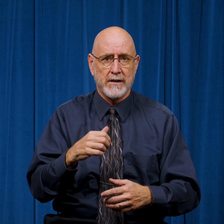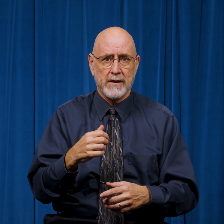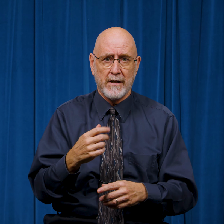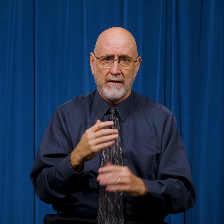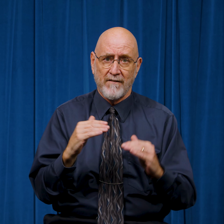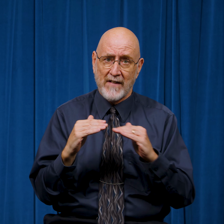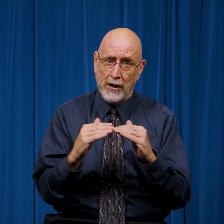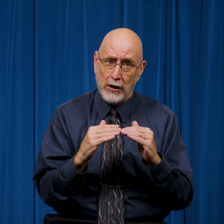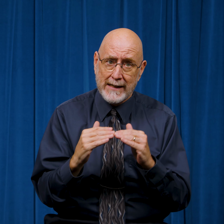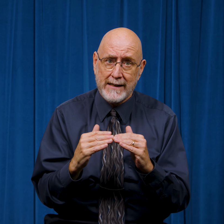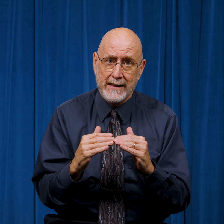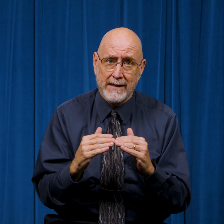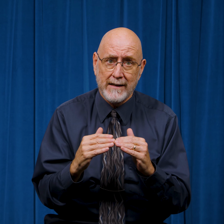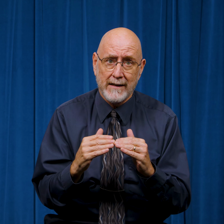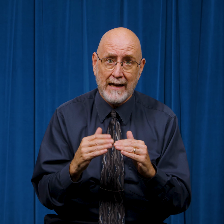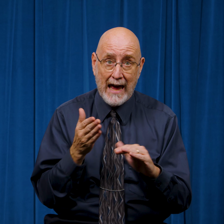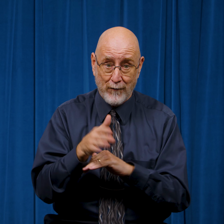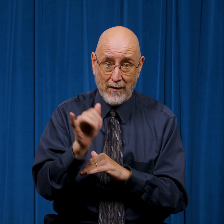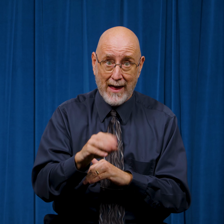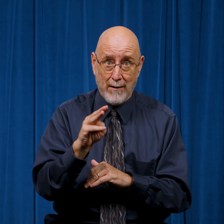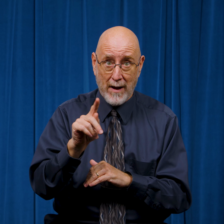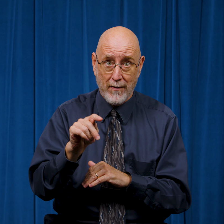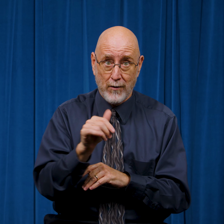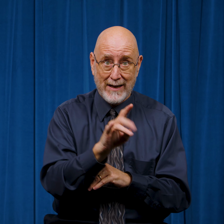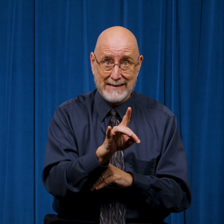Then following his quotation of Matthew 18:7,